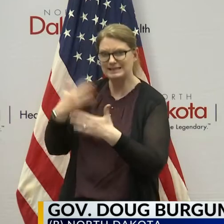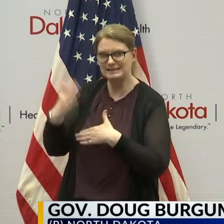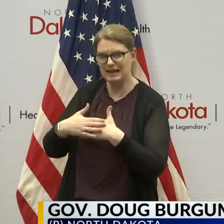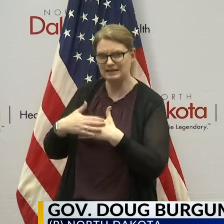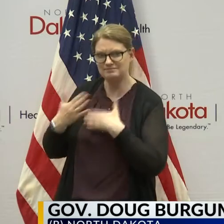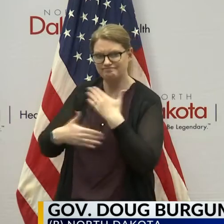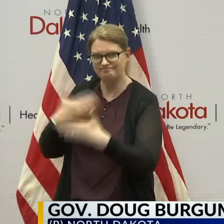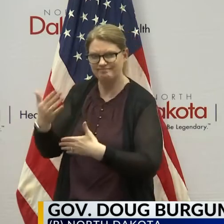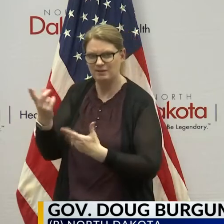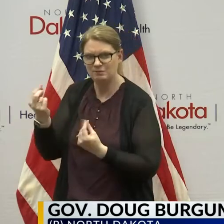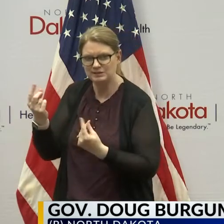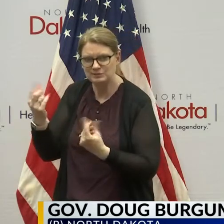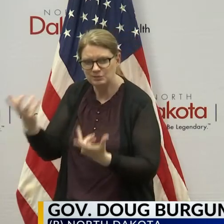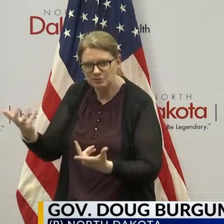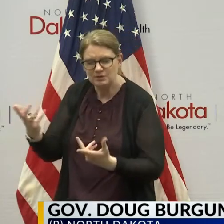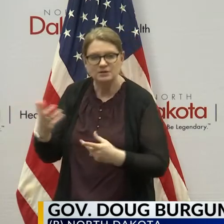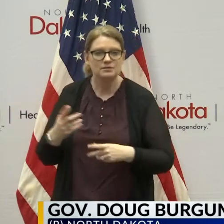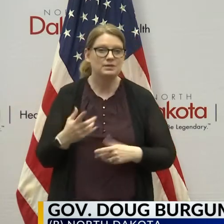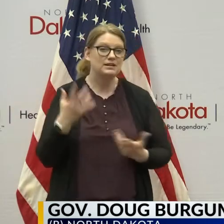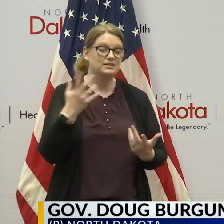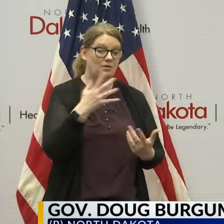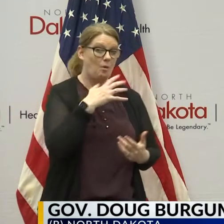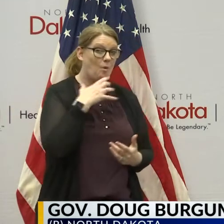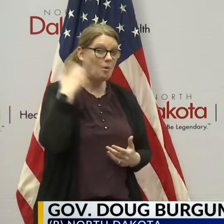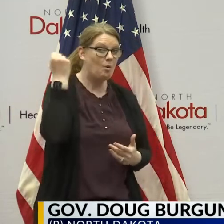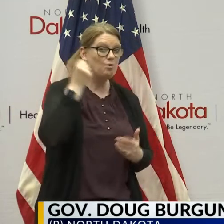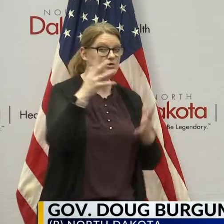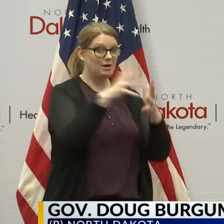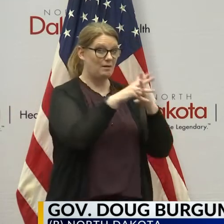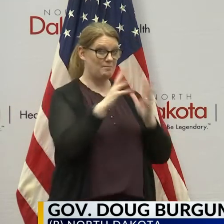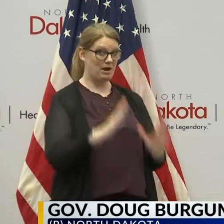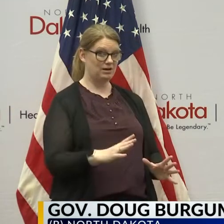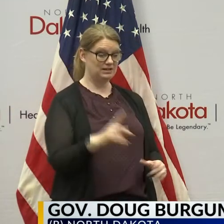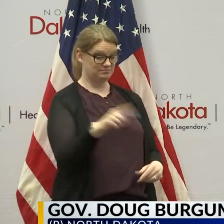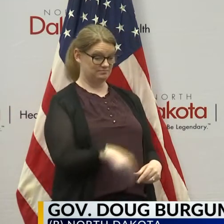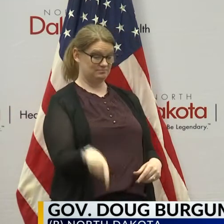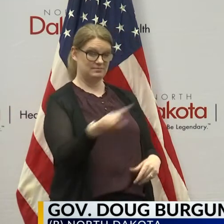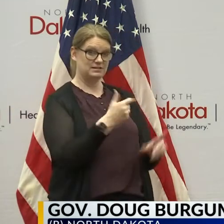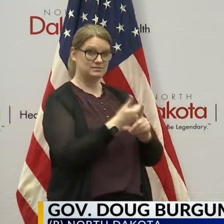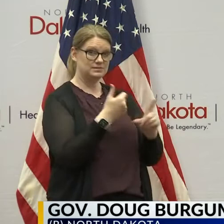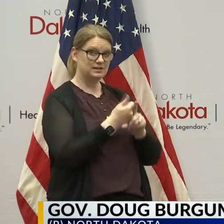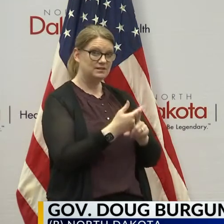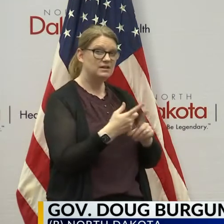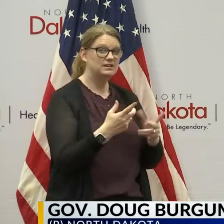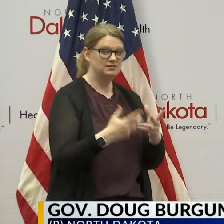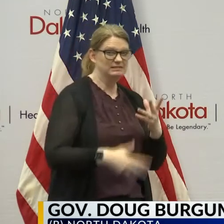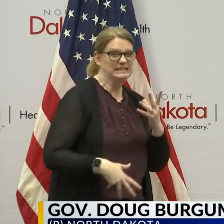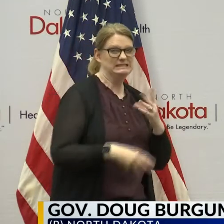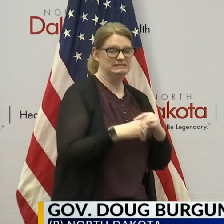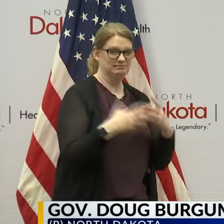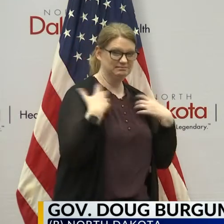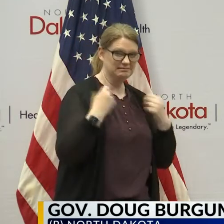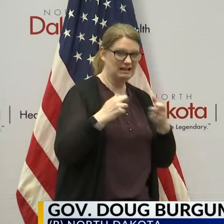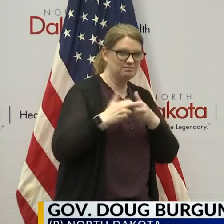SICK, PLEASE STAY AT HOME AND CONTACT YOUR MEDICAL CARE PROVIDER FOR THE NEXT STEPS.